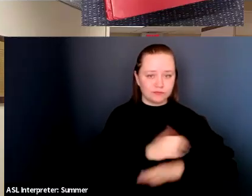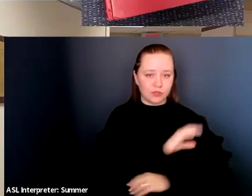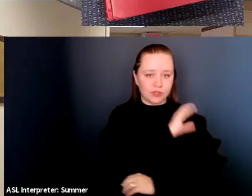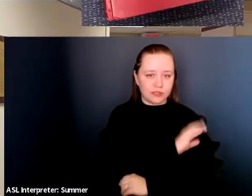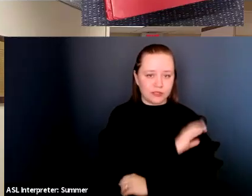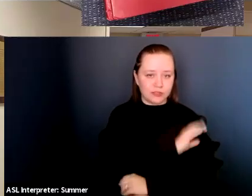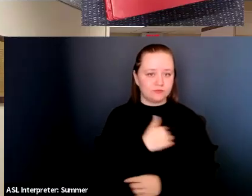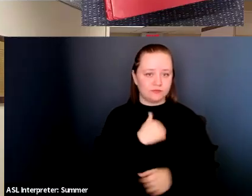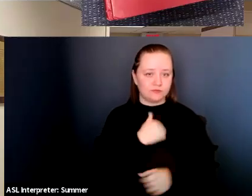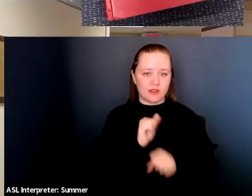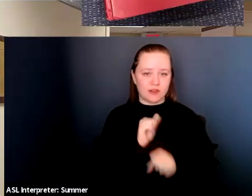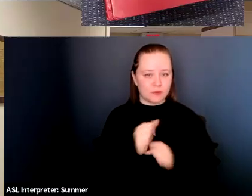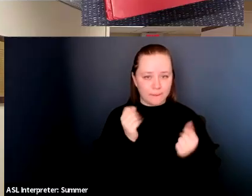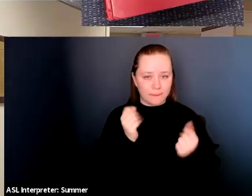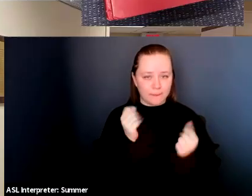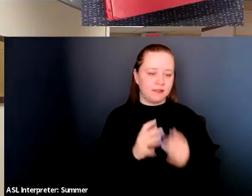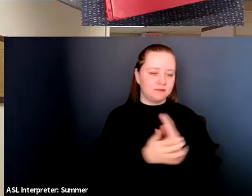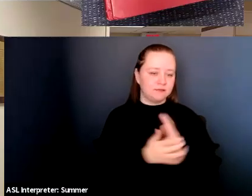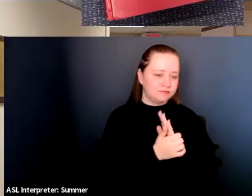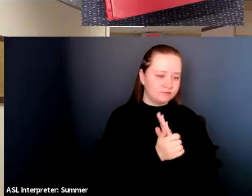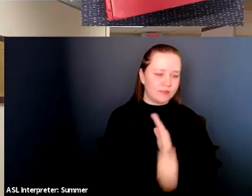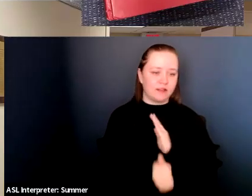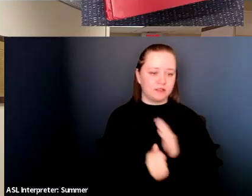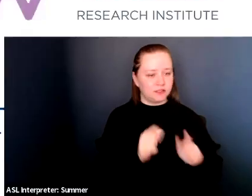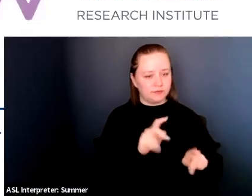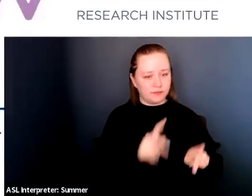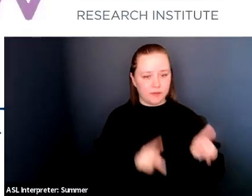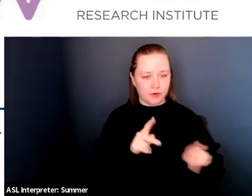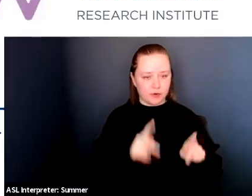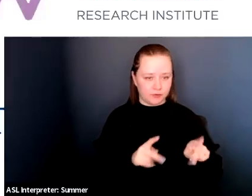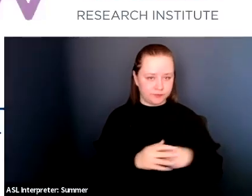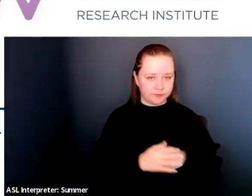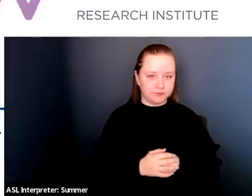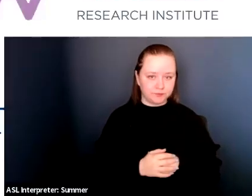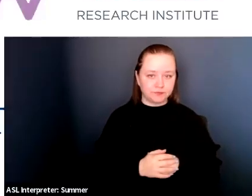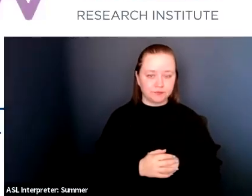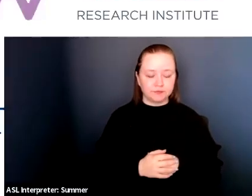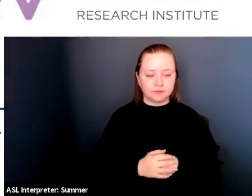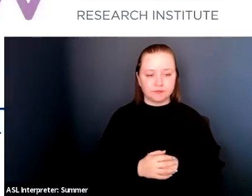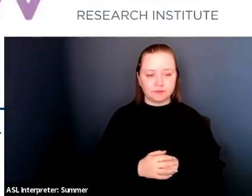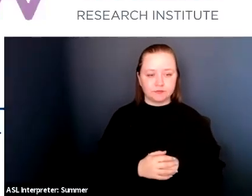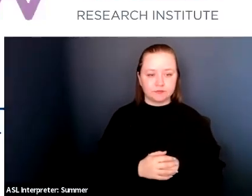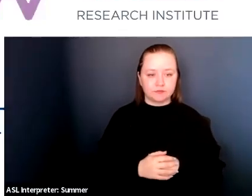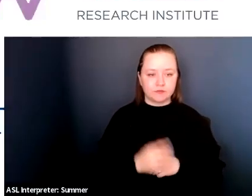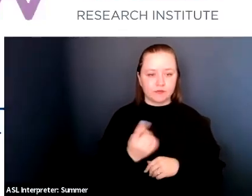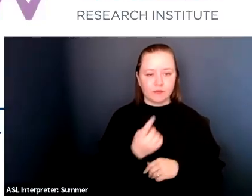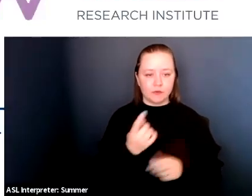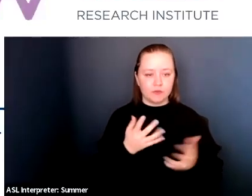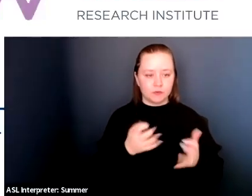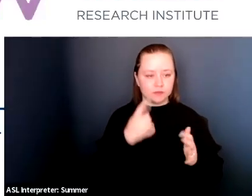our clinic a great place for all people. I always want to acknowledge NIDILRR and